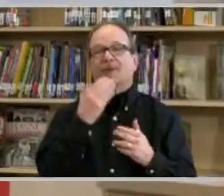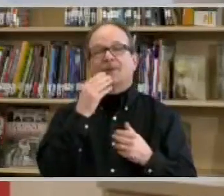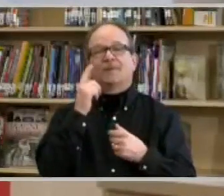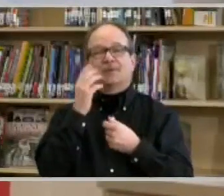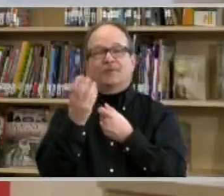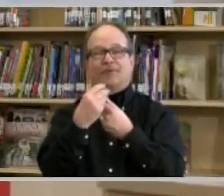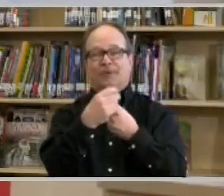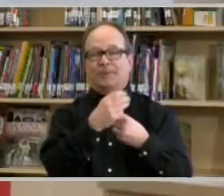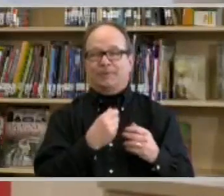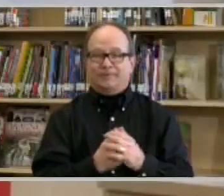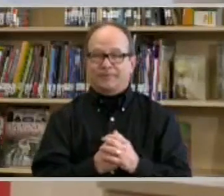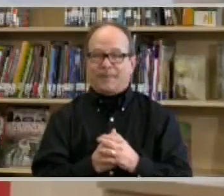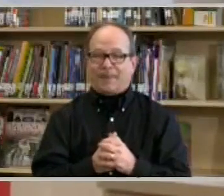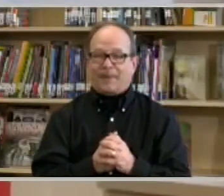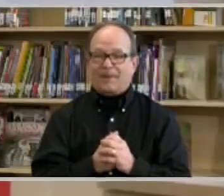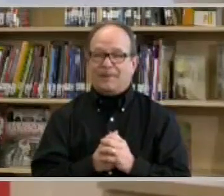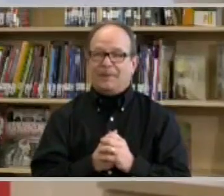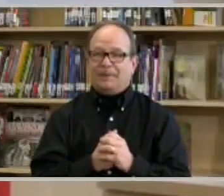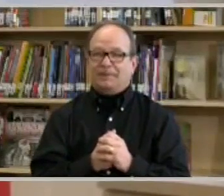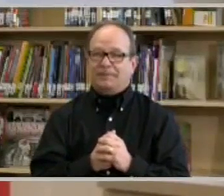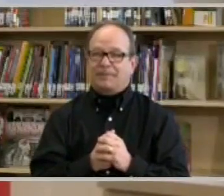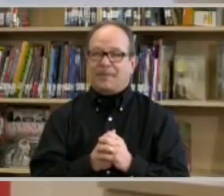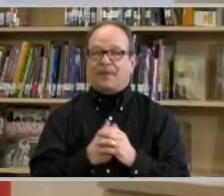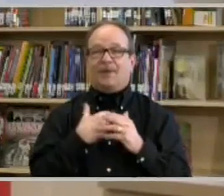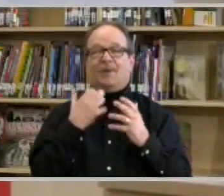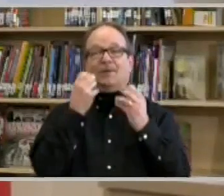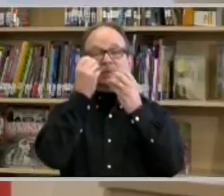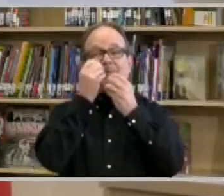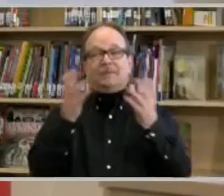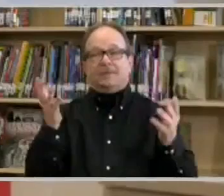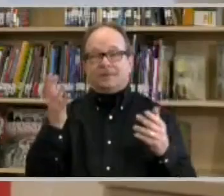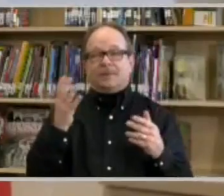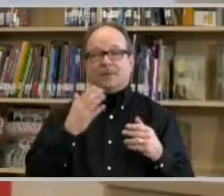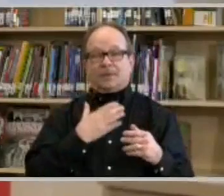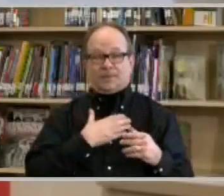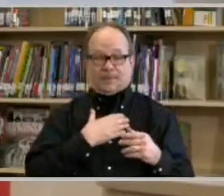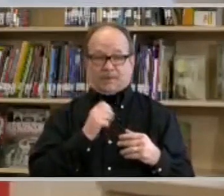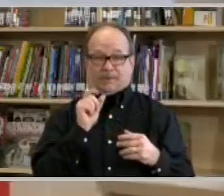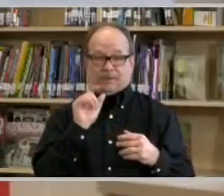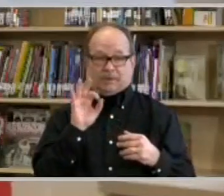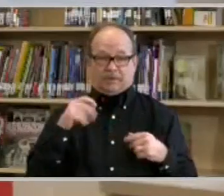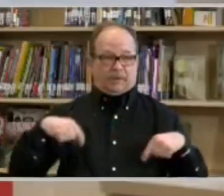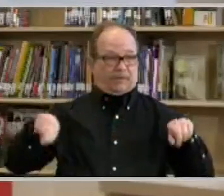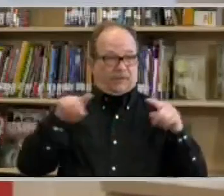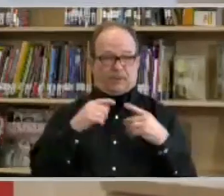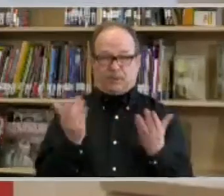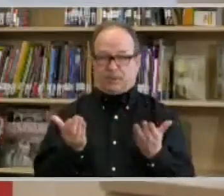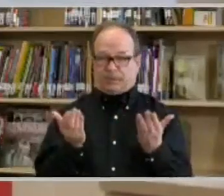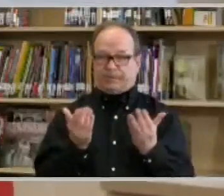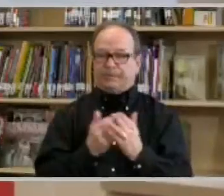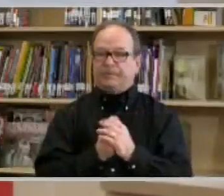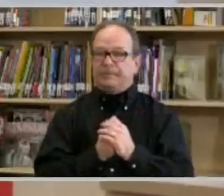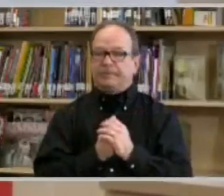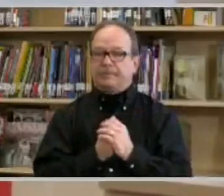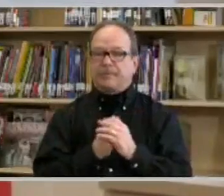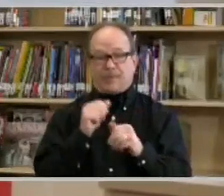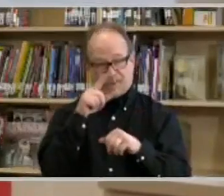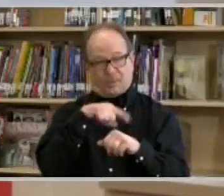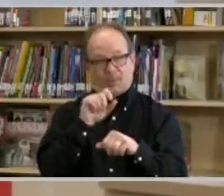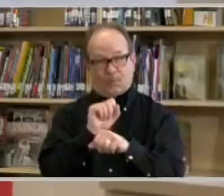HOBSON AND EVERYBODY WHO HAS LISTENED ON PHONES OR ON CHANNEL 16 AND THANK YOU FOR PARTICIPATING IN THE CALL. I ALSO WANT TO ACKNOWLEDGE ALL